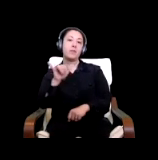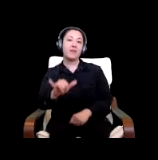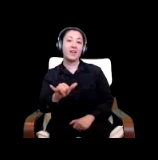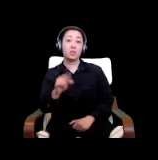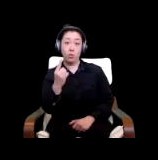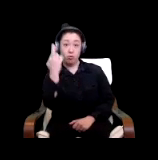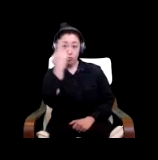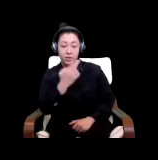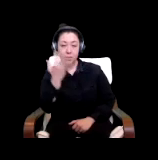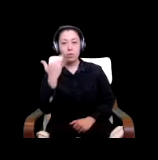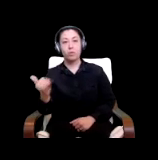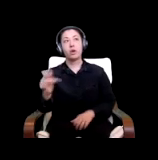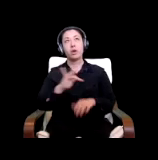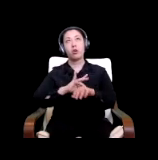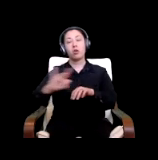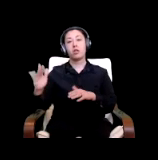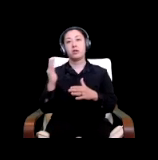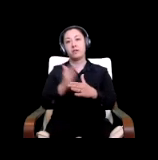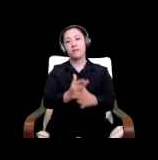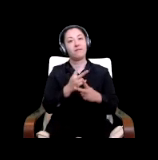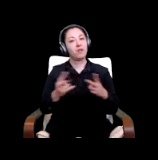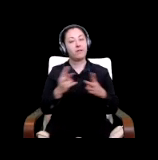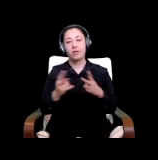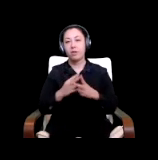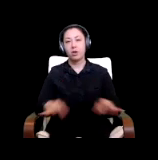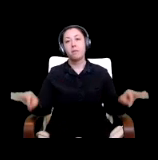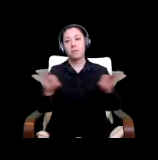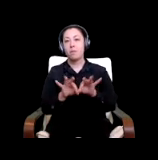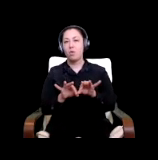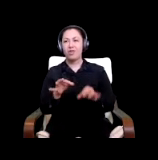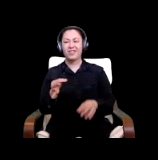important to as soon as they are medically stable.